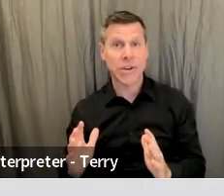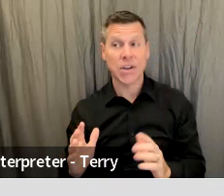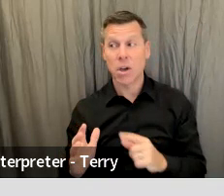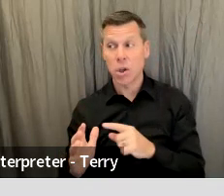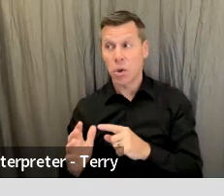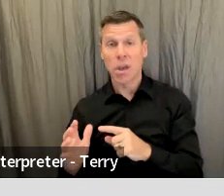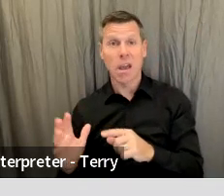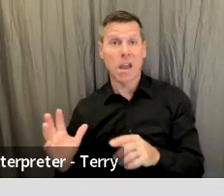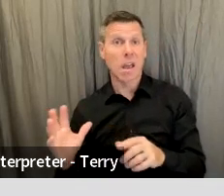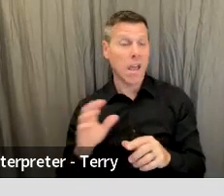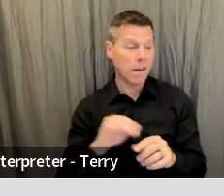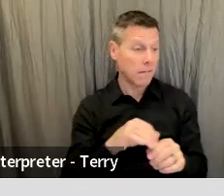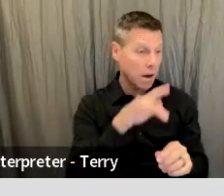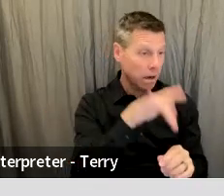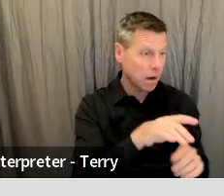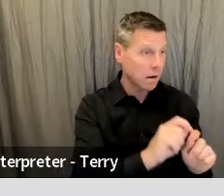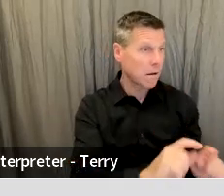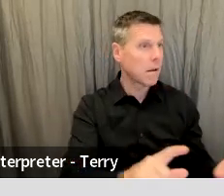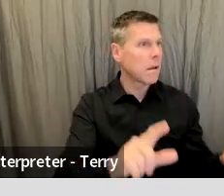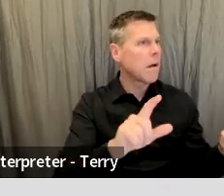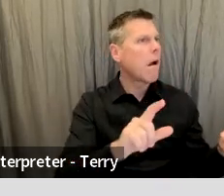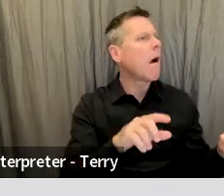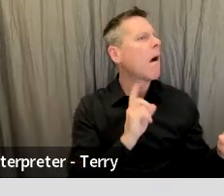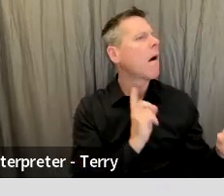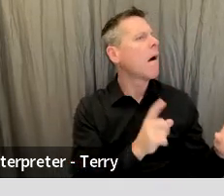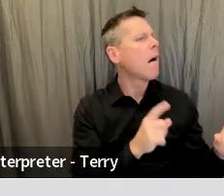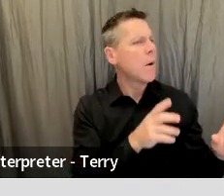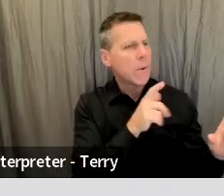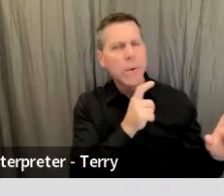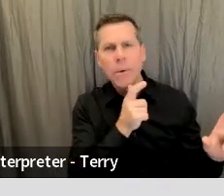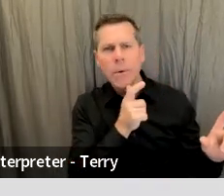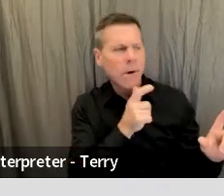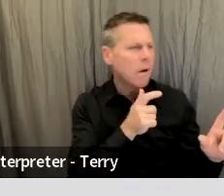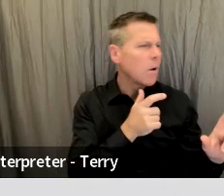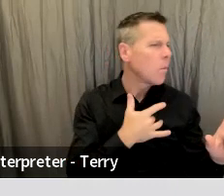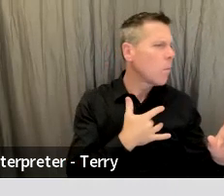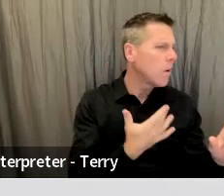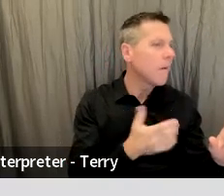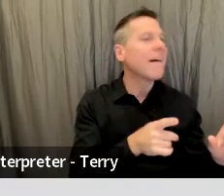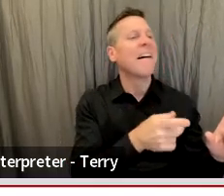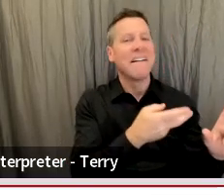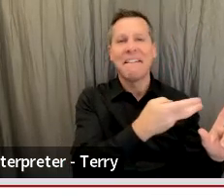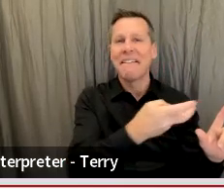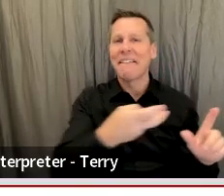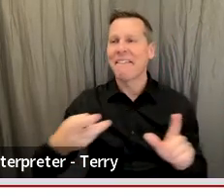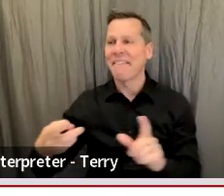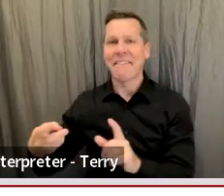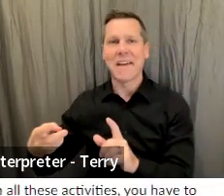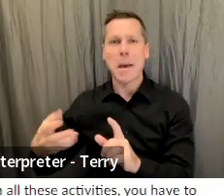So they're going to be able to pull these up pull these pages into their own course. Here's another one.